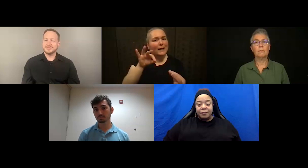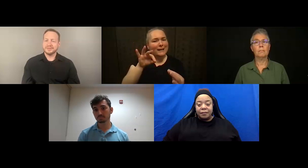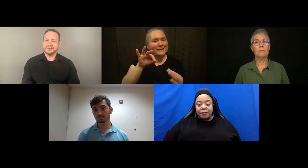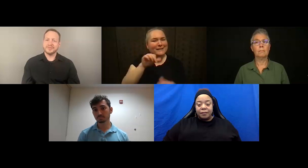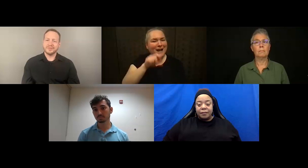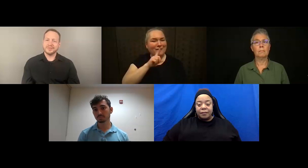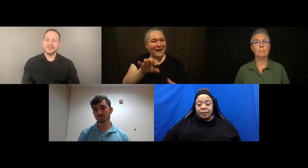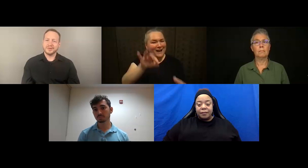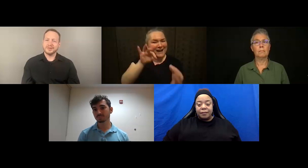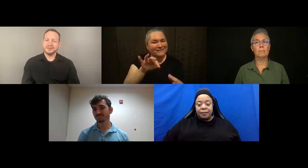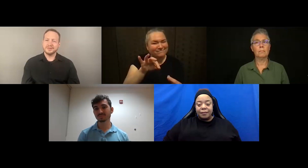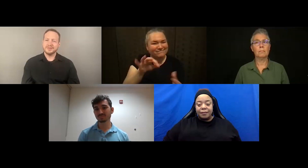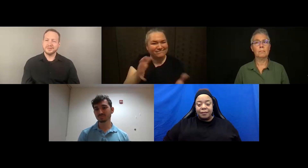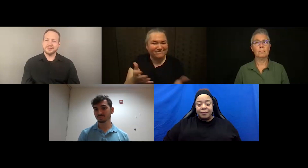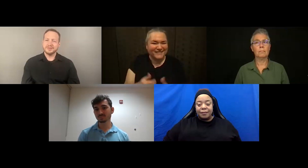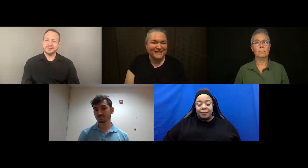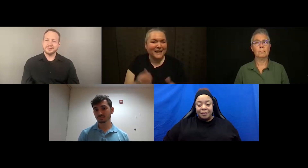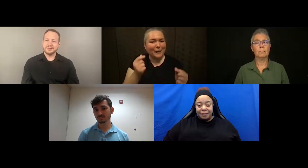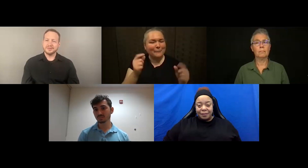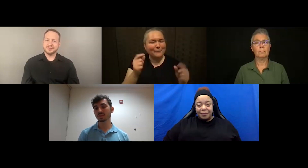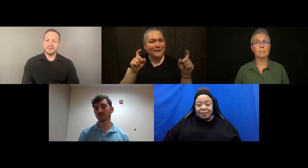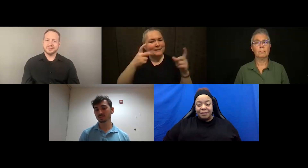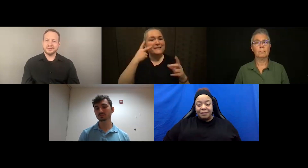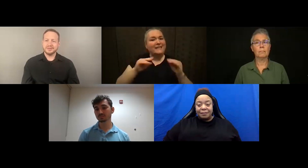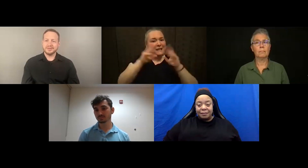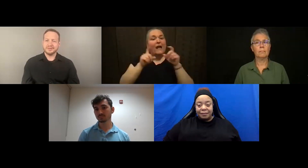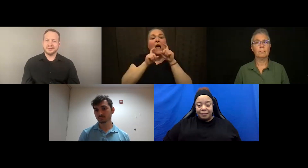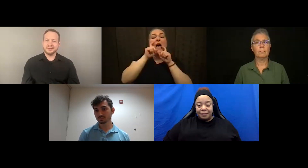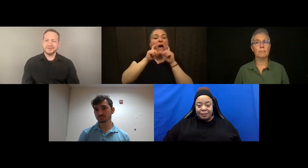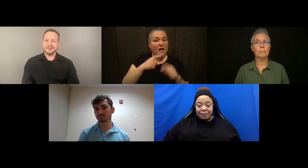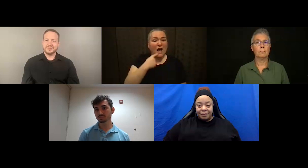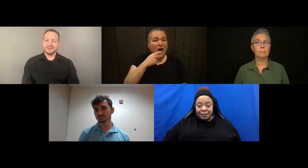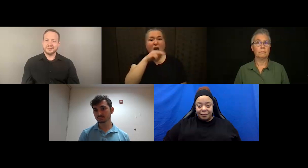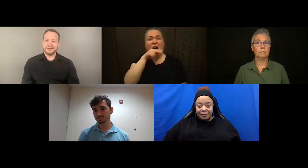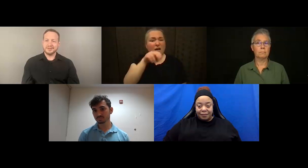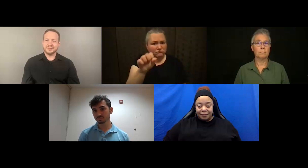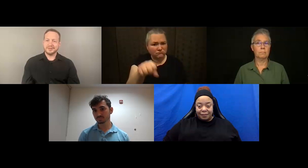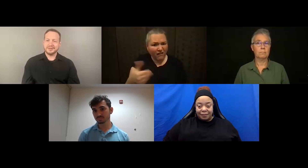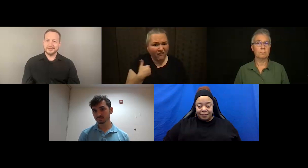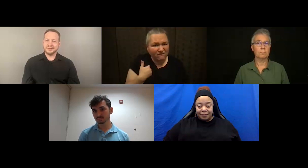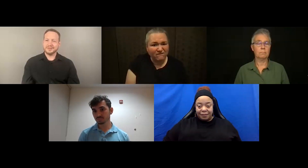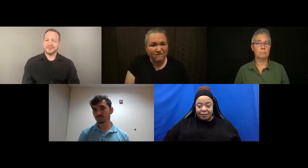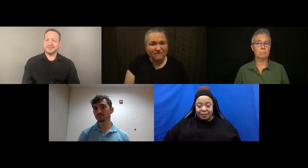little bit. It's not perfect. It's definitely not perfect. You know, they have